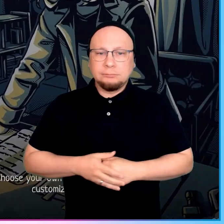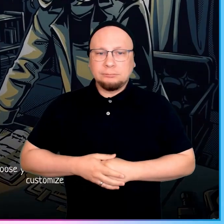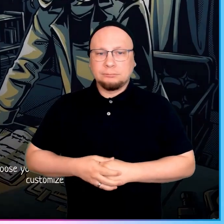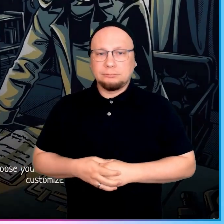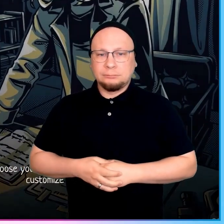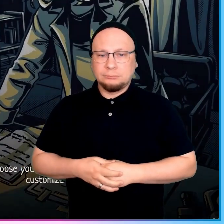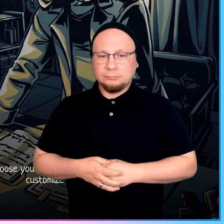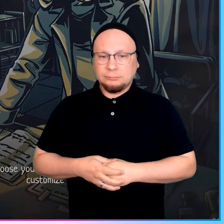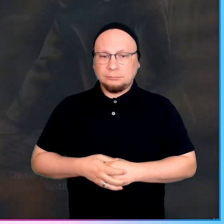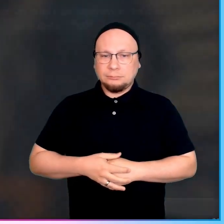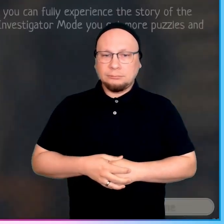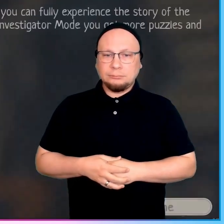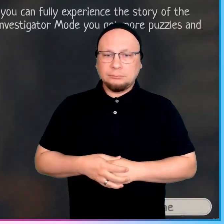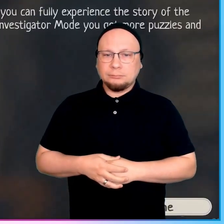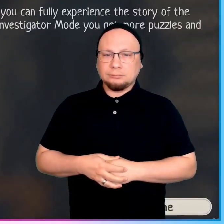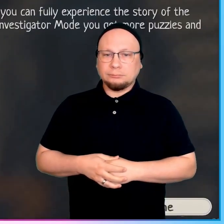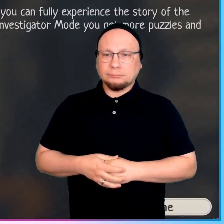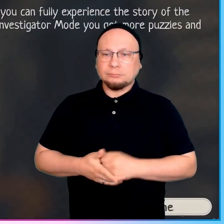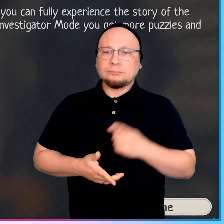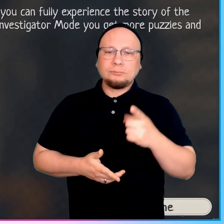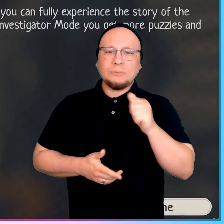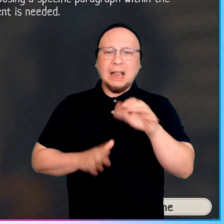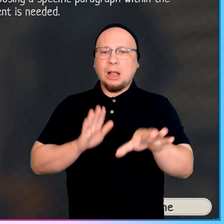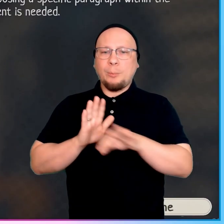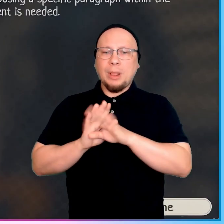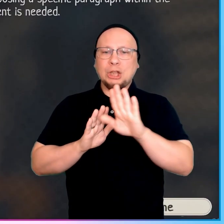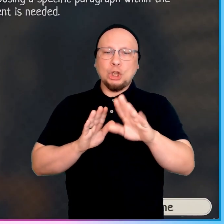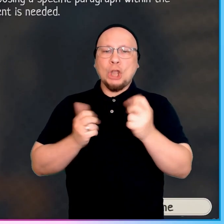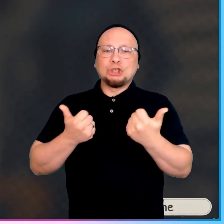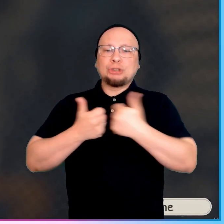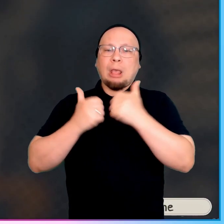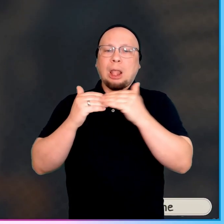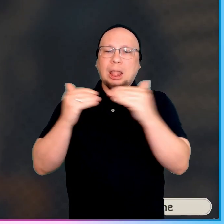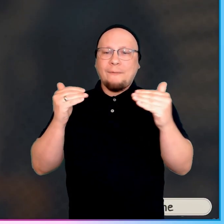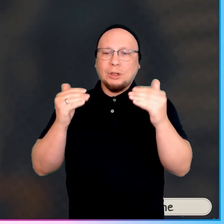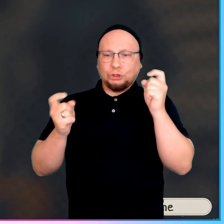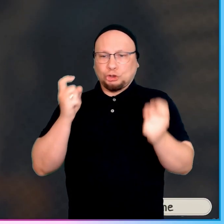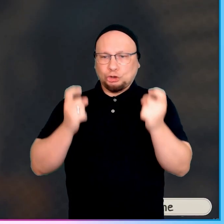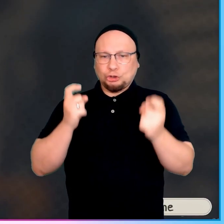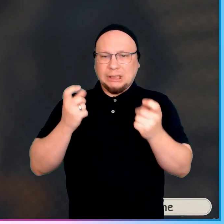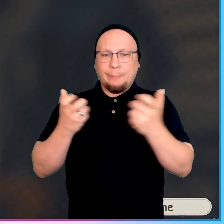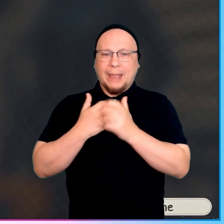For one, players can choose their own difficulty, and even customise it further to match their needs.